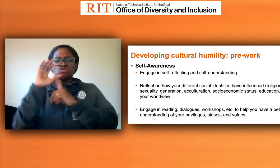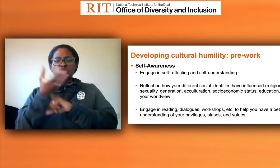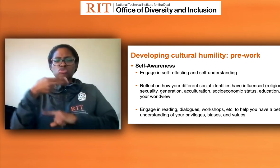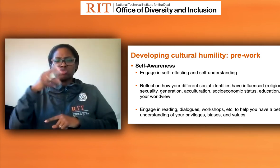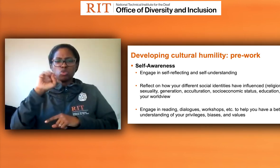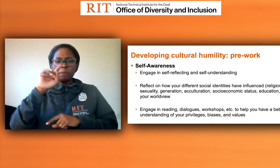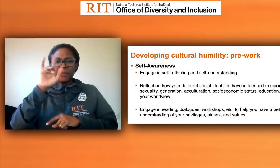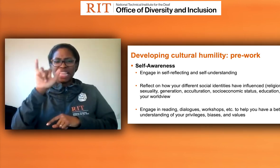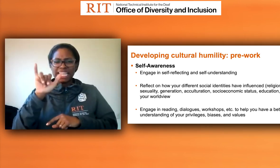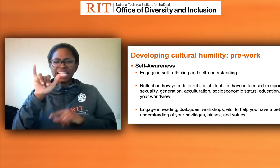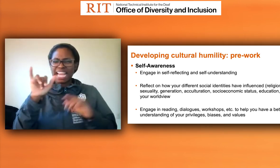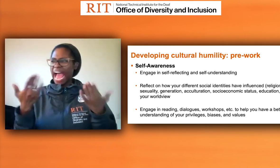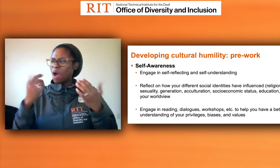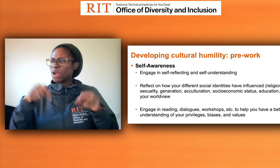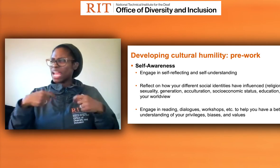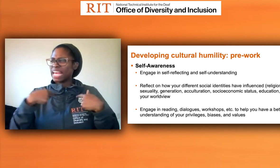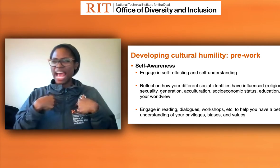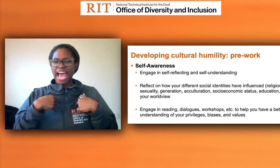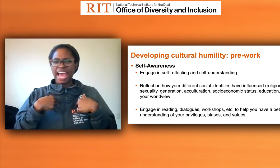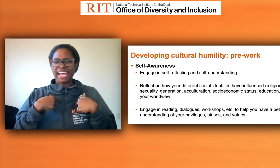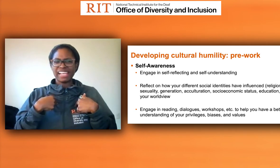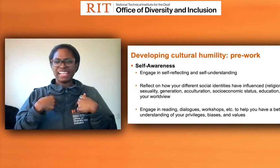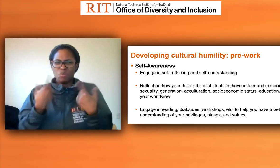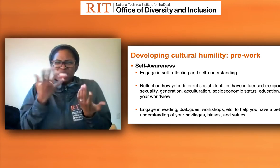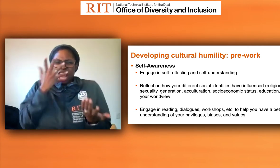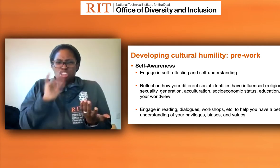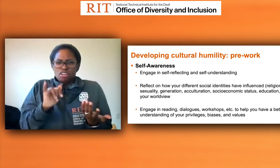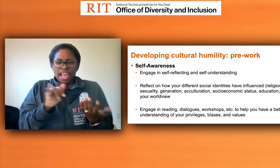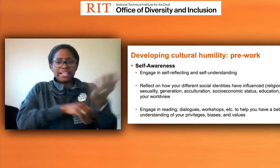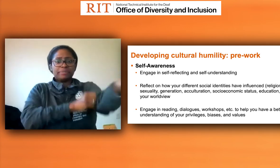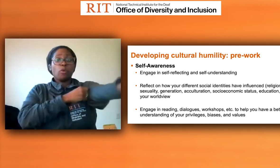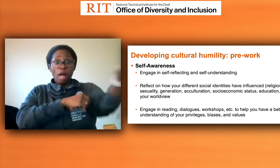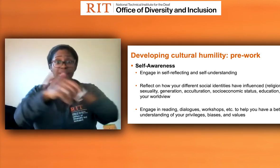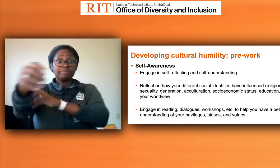So, how does one practice cultural humility? If I practice it, what does it look like?